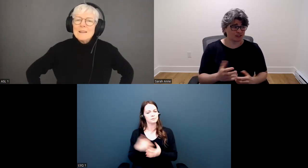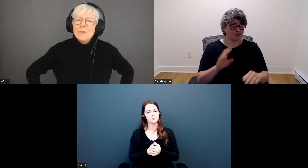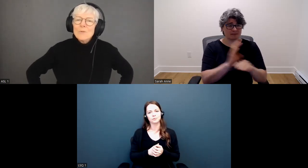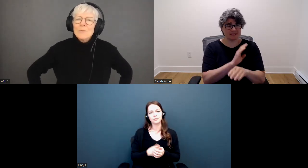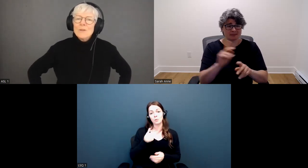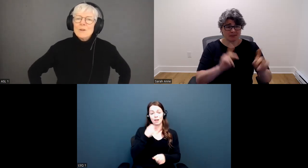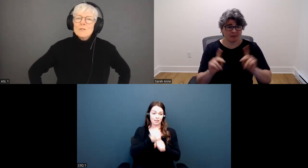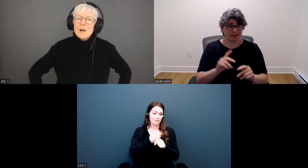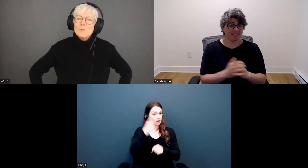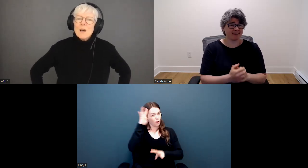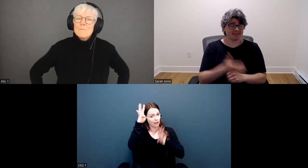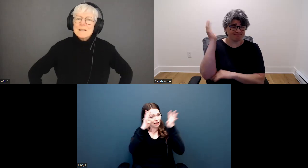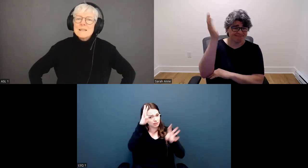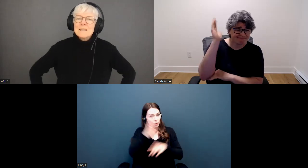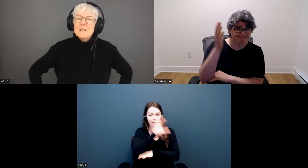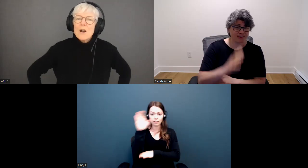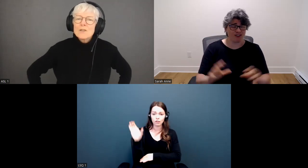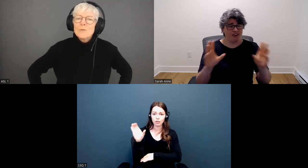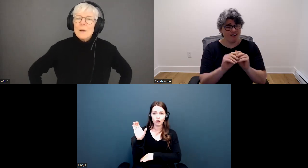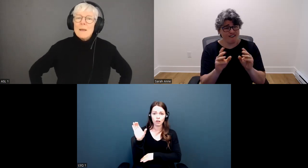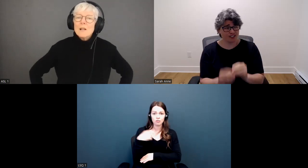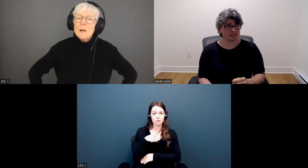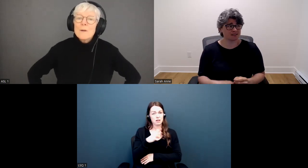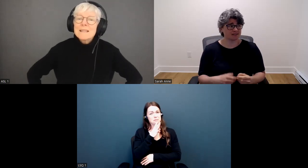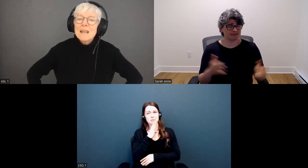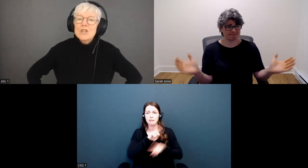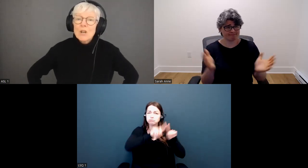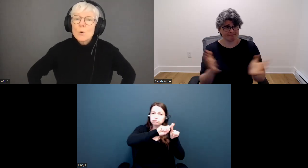do you know talk to a lot of businesses I talk to I make a lot of presentations I go